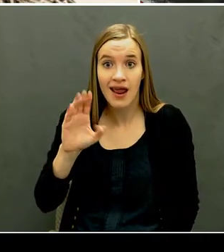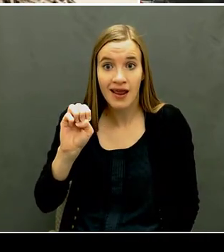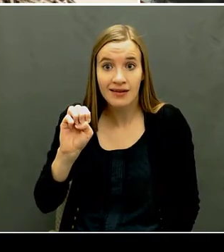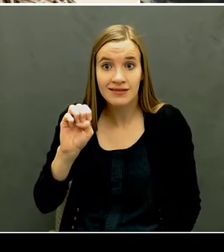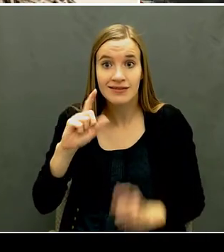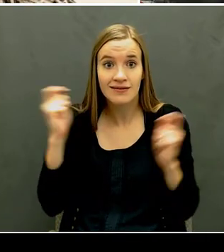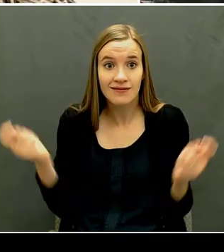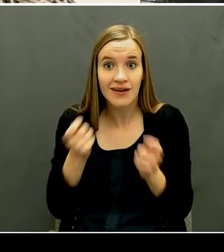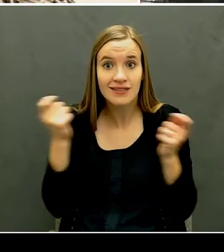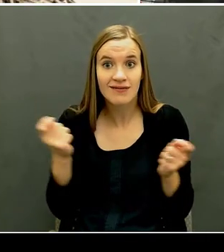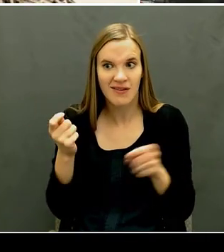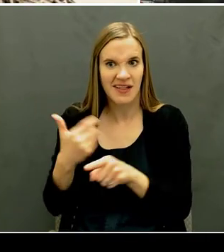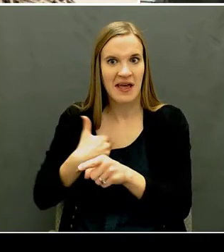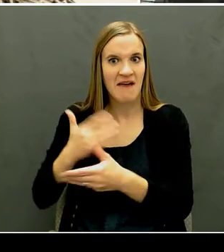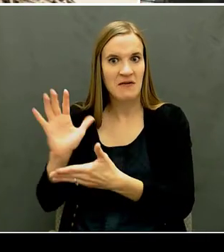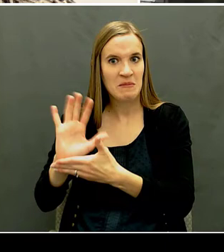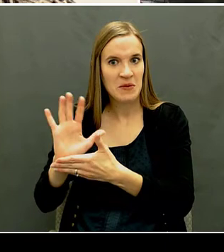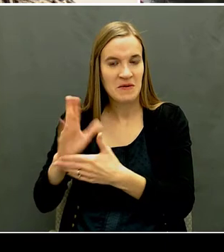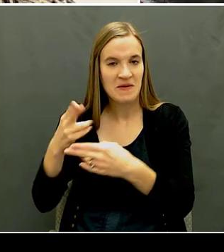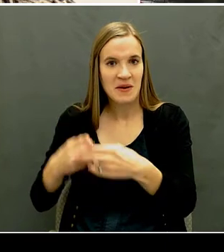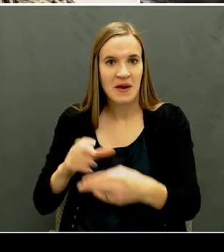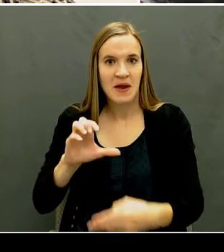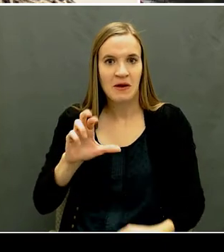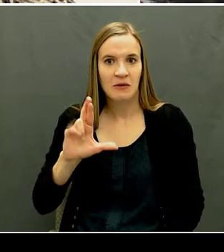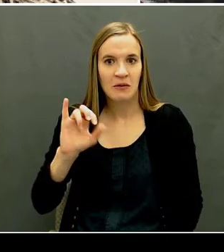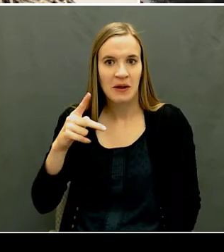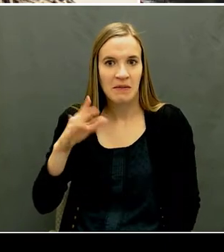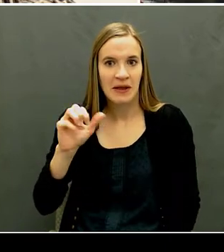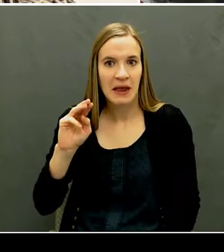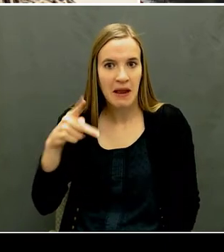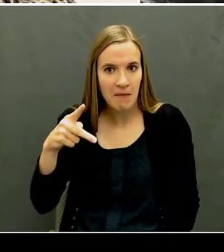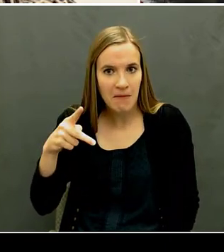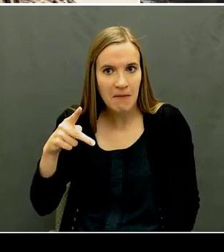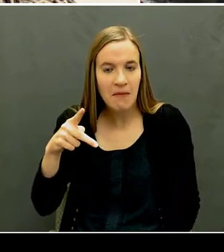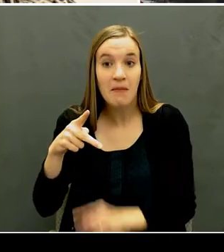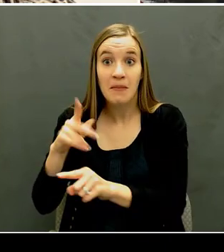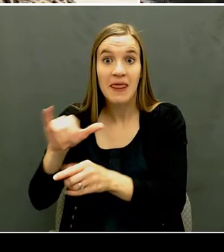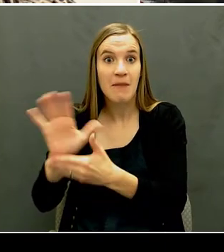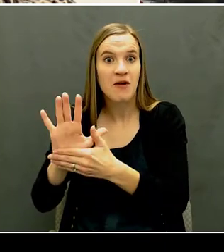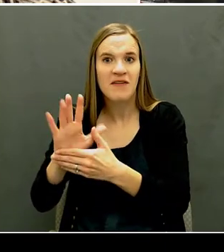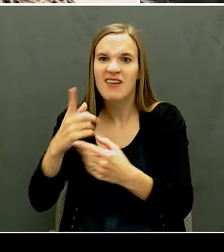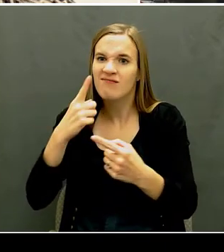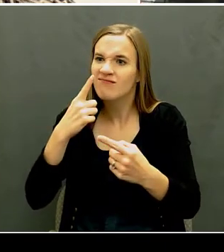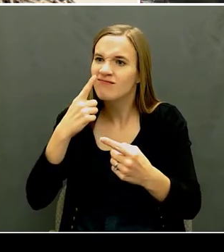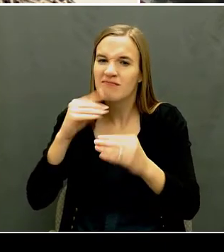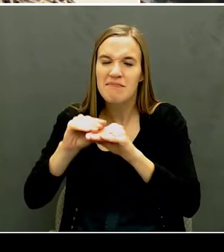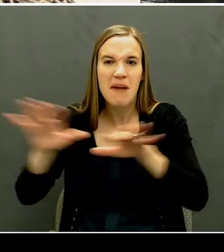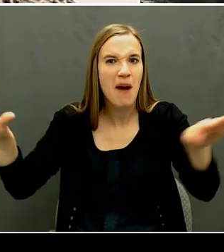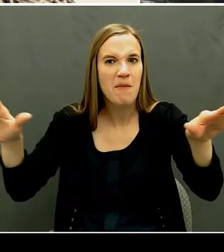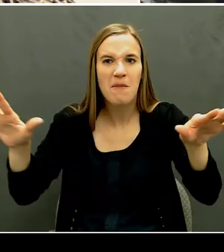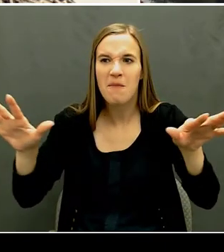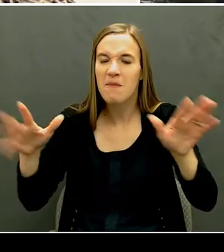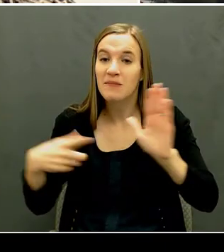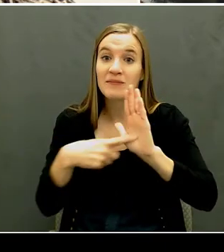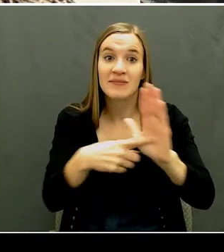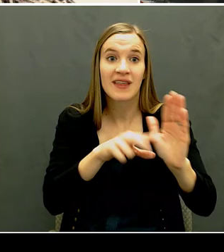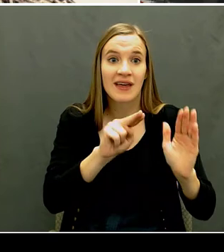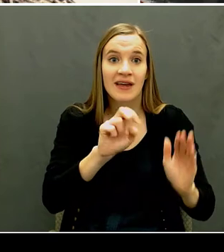Camp start showing on Netflix. And Kelly Buckland, who you know, with the National Council of